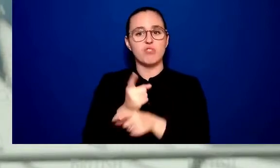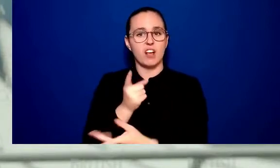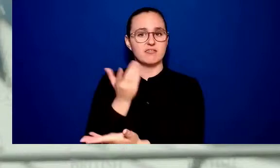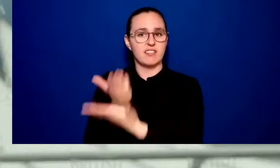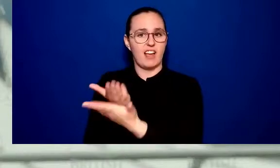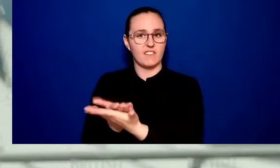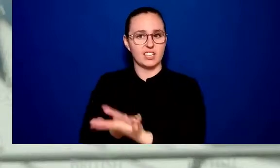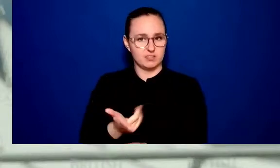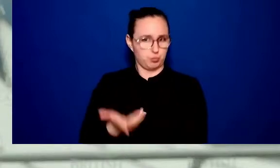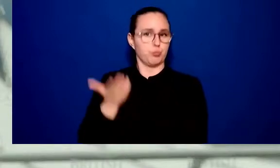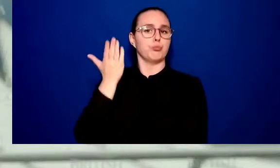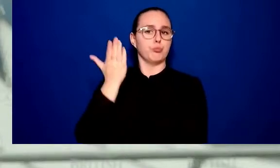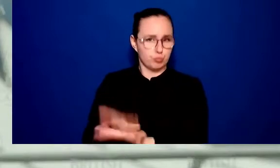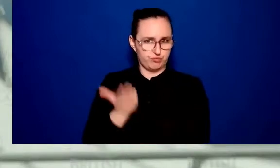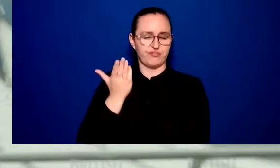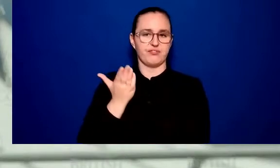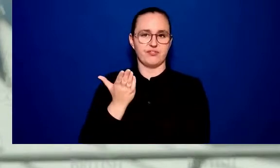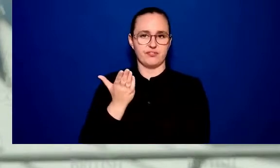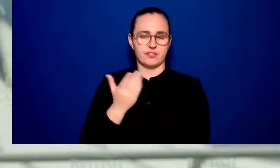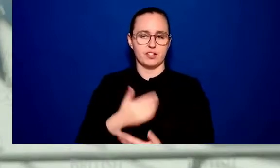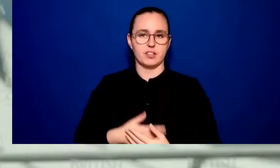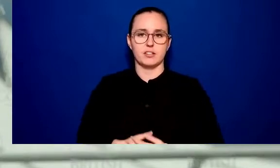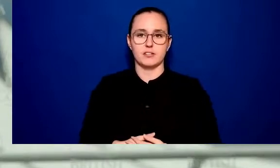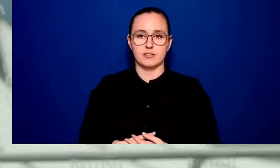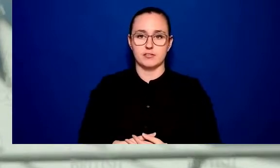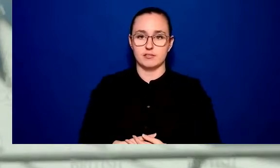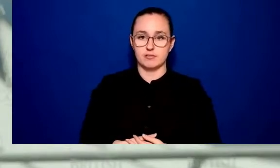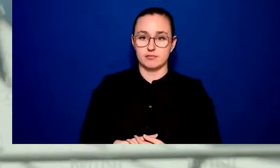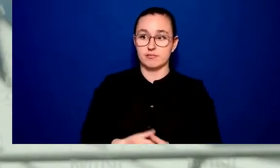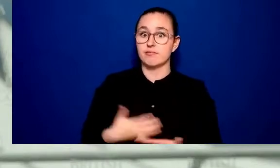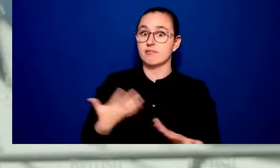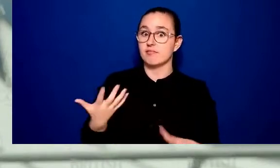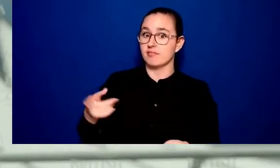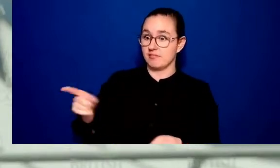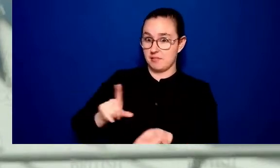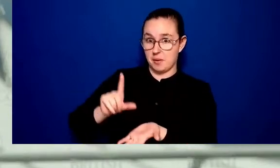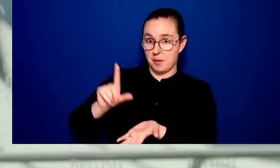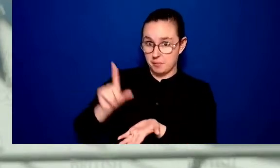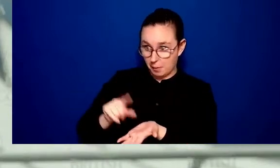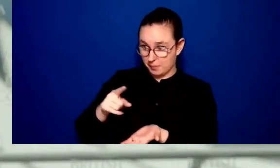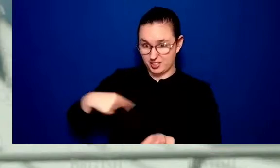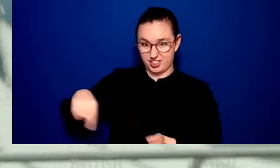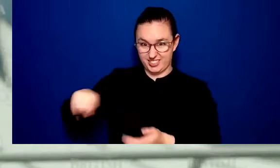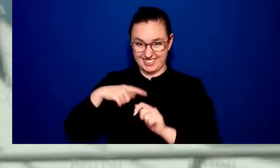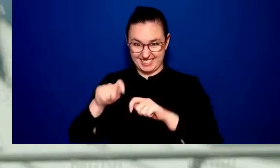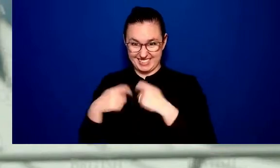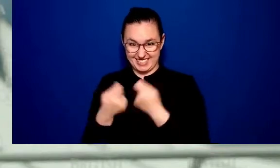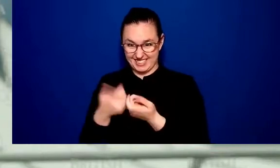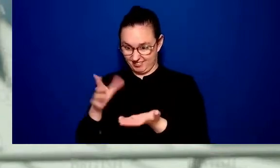the BC CDC. Is part of that